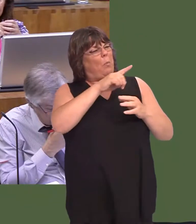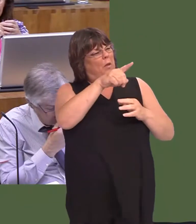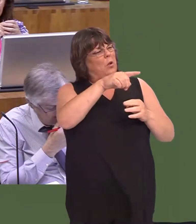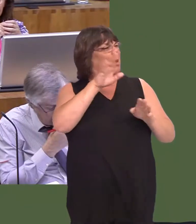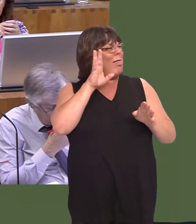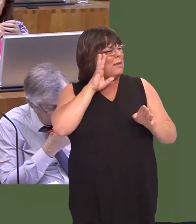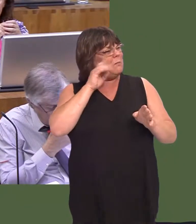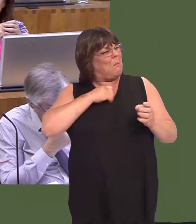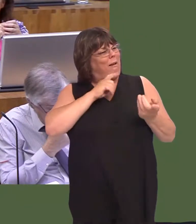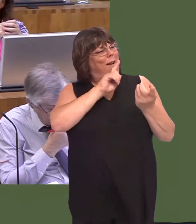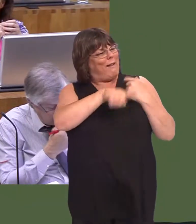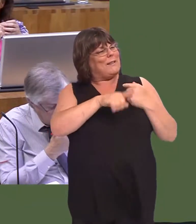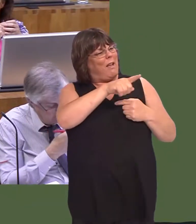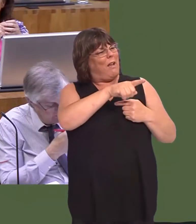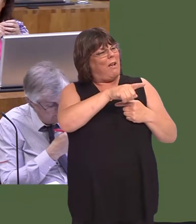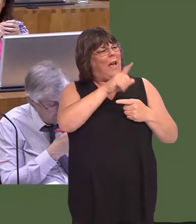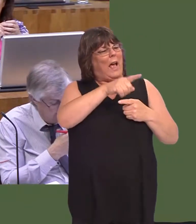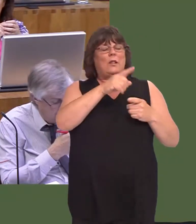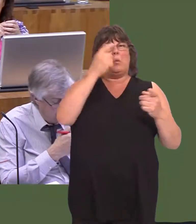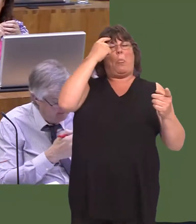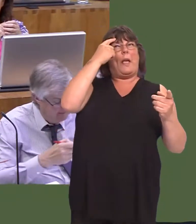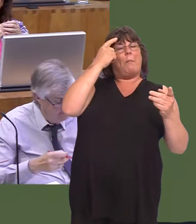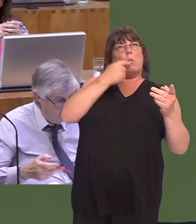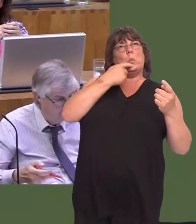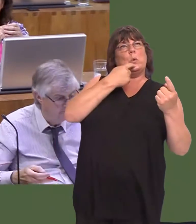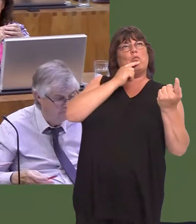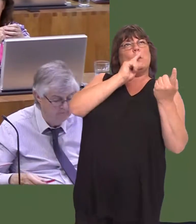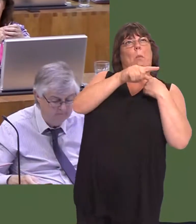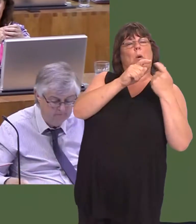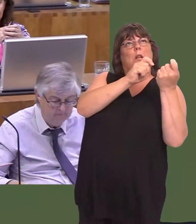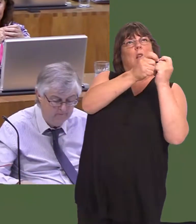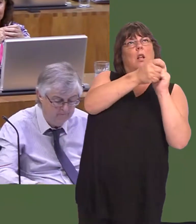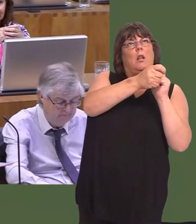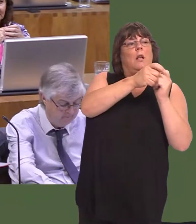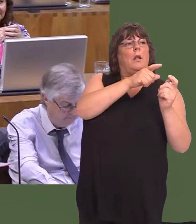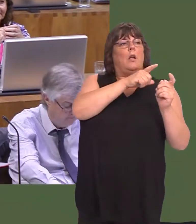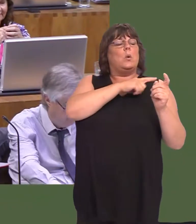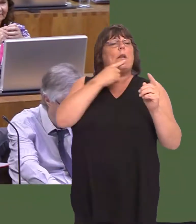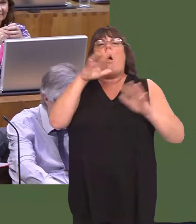to my answer and then adapts the question she asks before she asks it. She was accusing me of being all over the place.